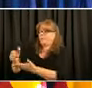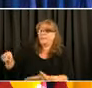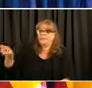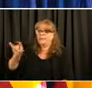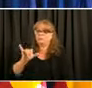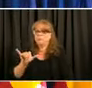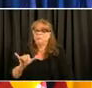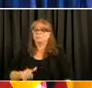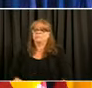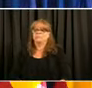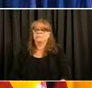telephone